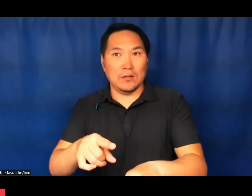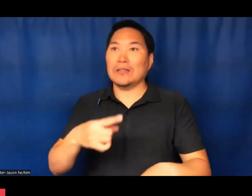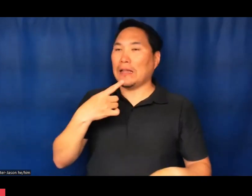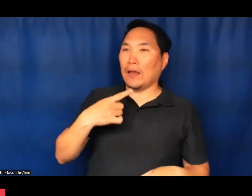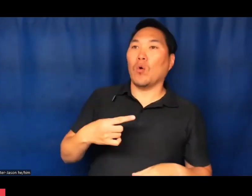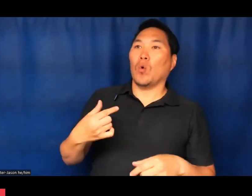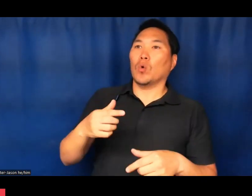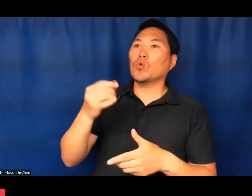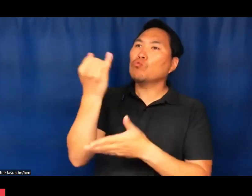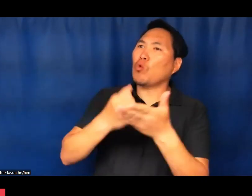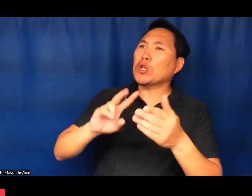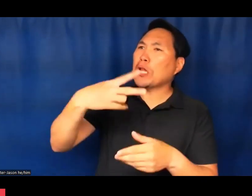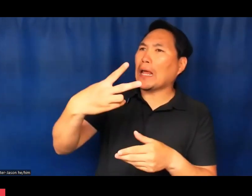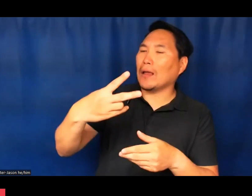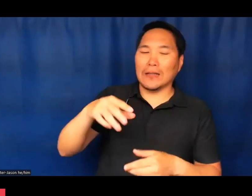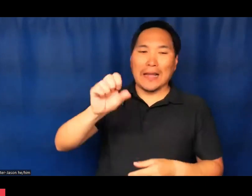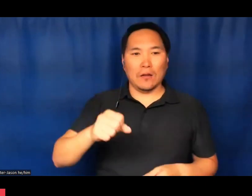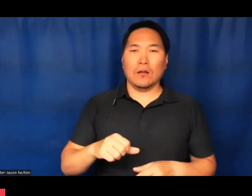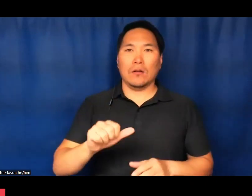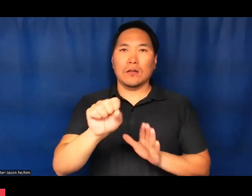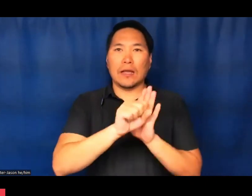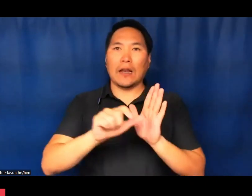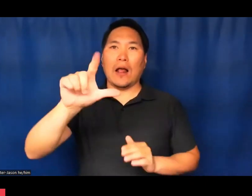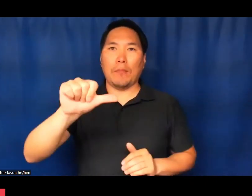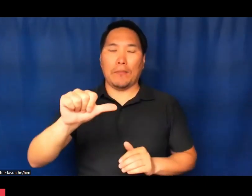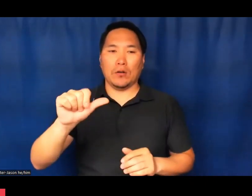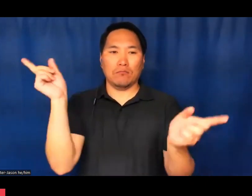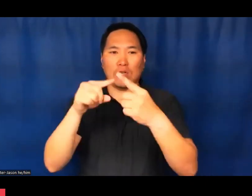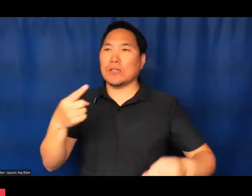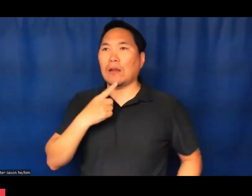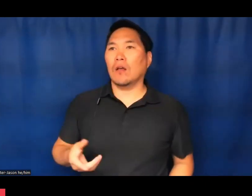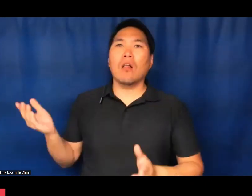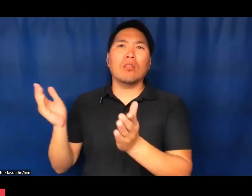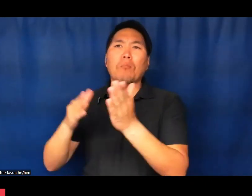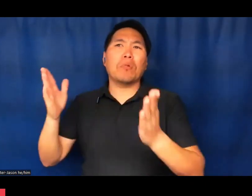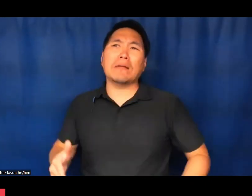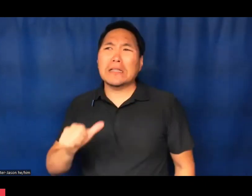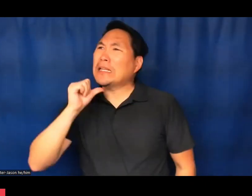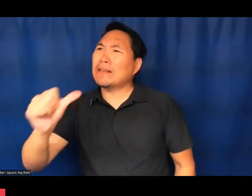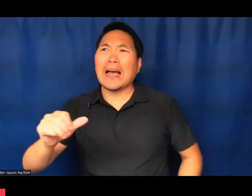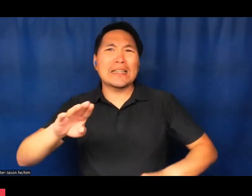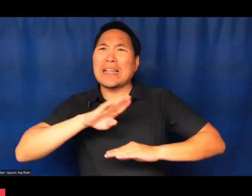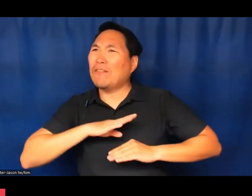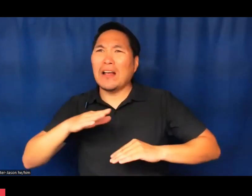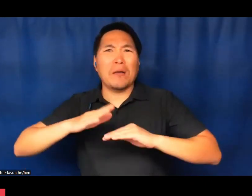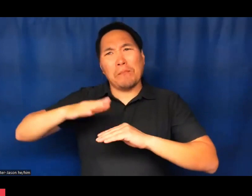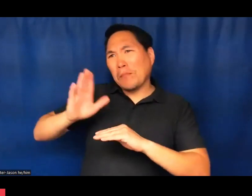majority Black district, the state of Alabama argued that plaintiffs have not met the initial threshold test.